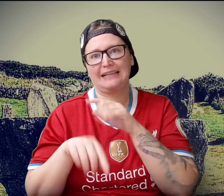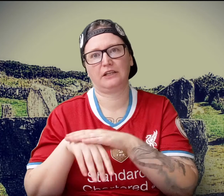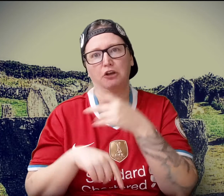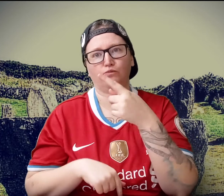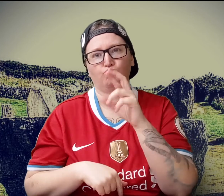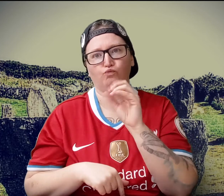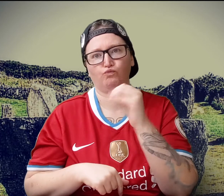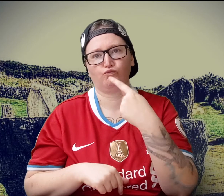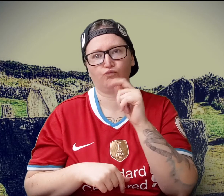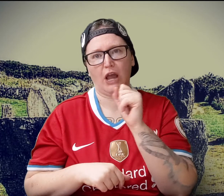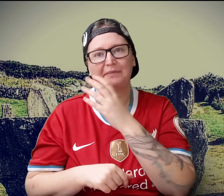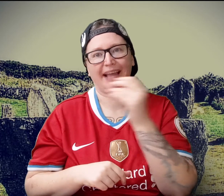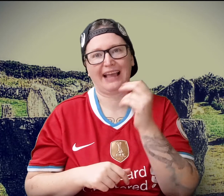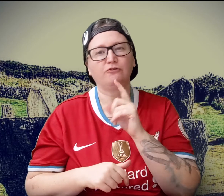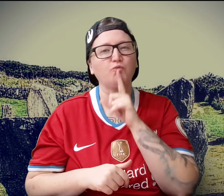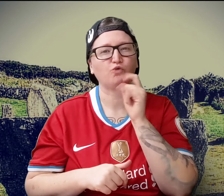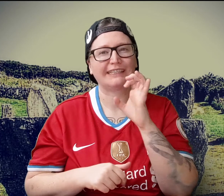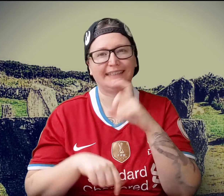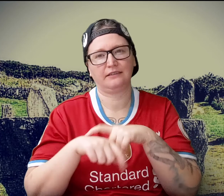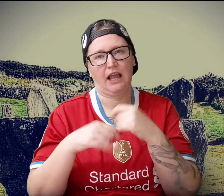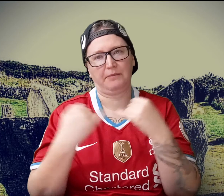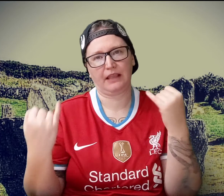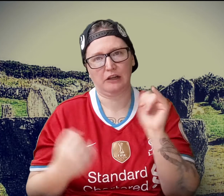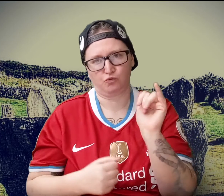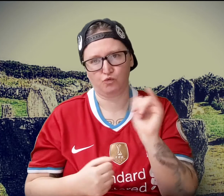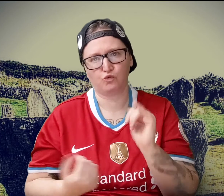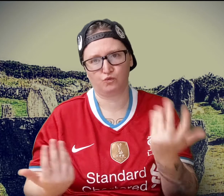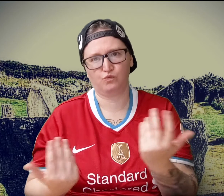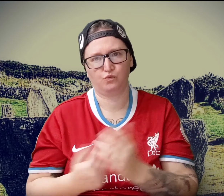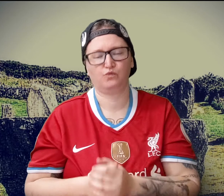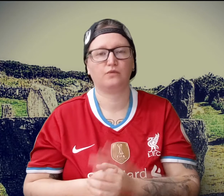just have to add and modify depending on what the prompts say and thinking of a realistic timeline